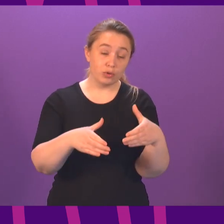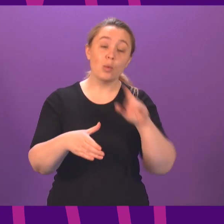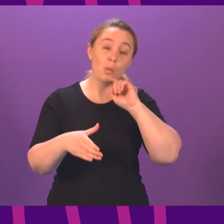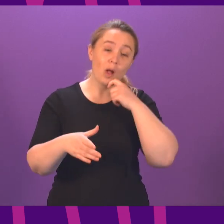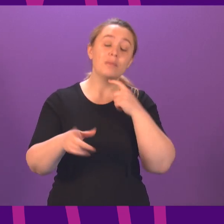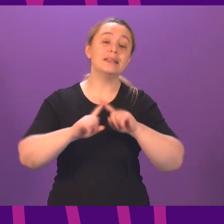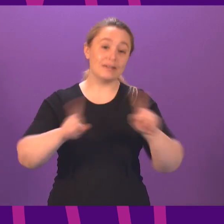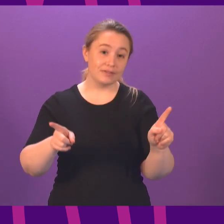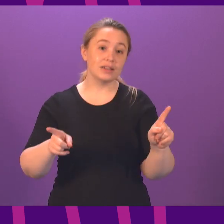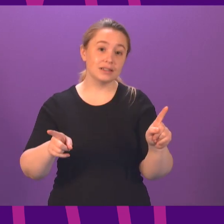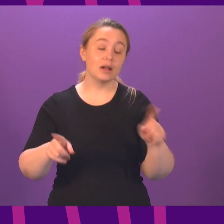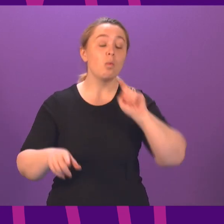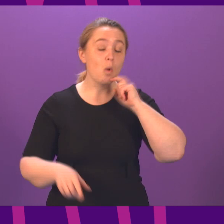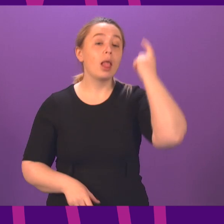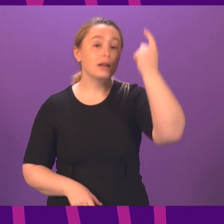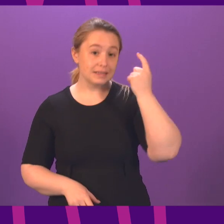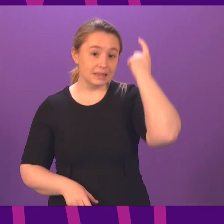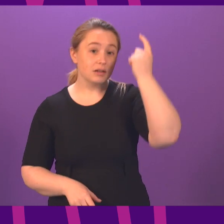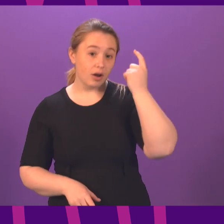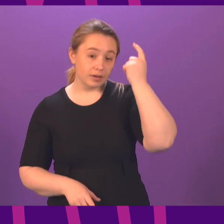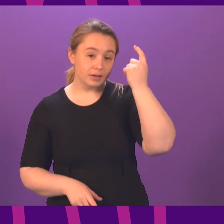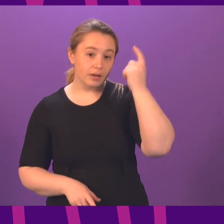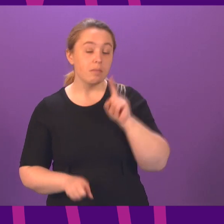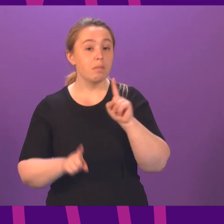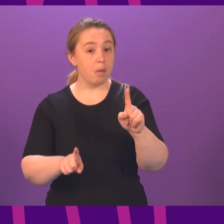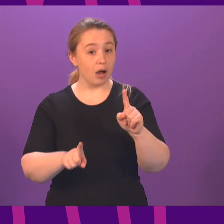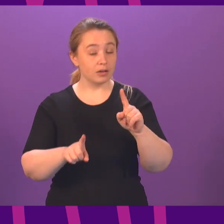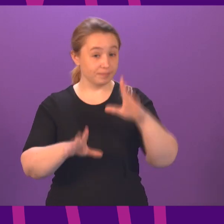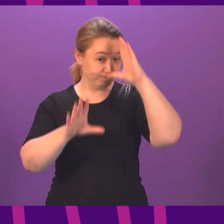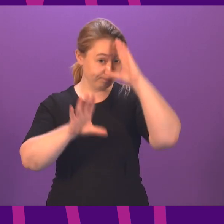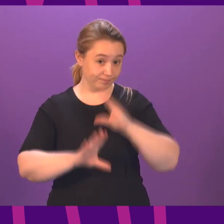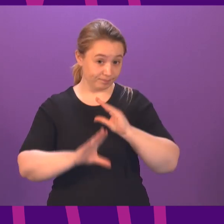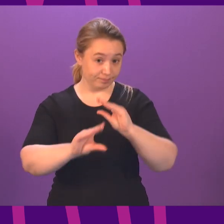is yes, we will consider that. However, I follow that up immediately with a strong caveat.